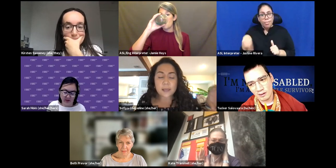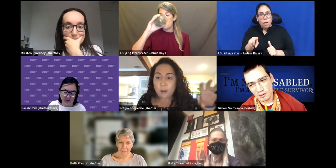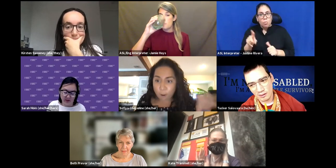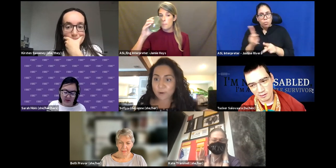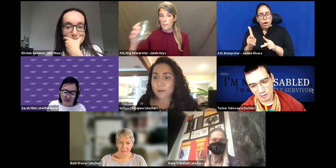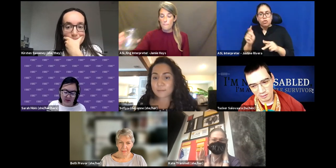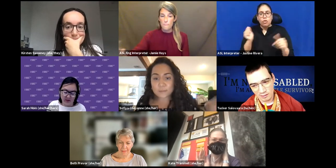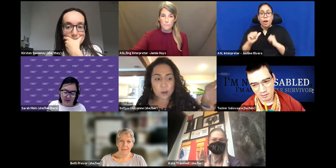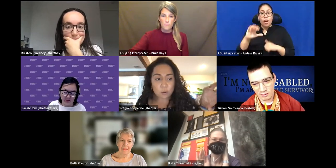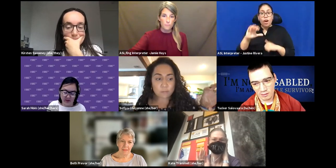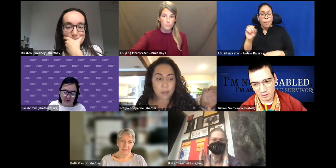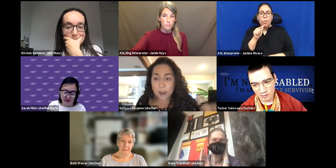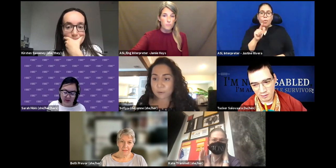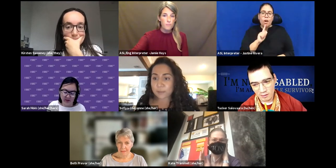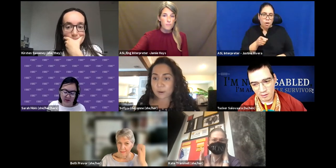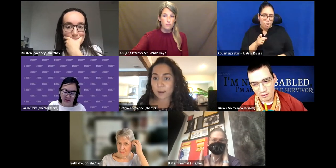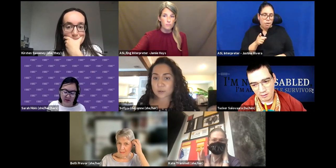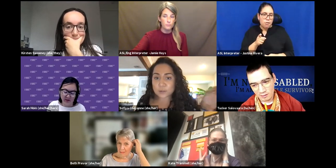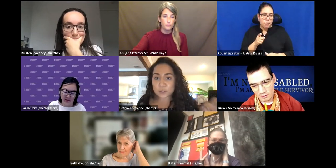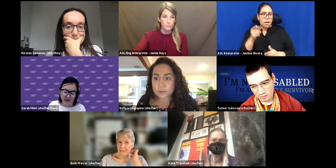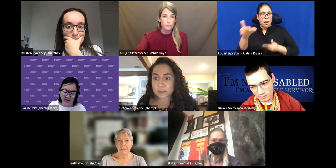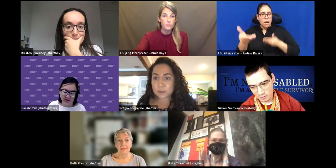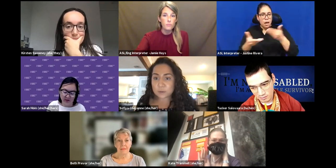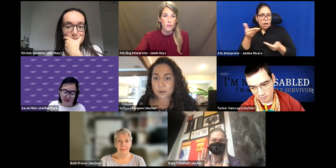that are, you know, hiring their actors using the union